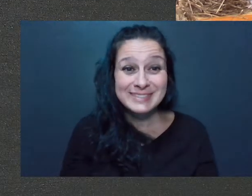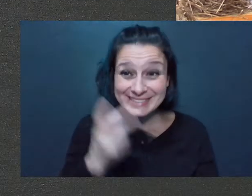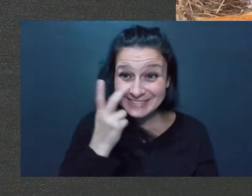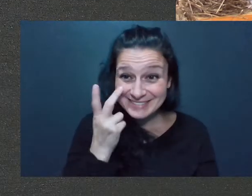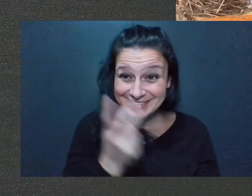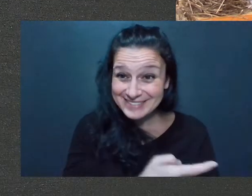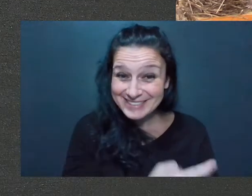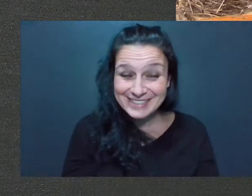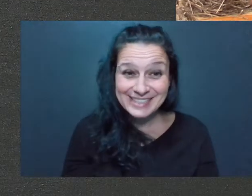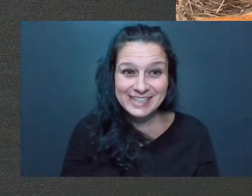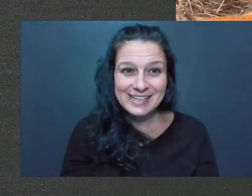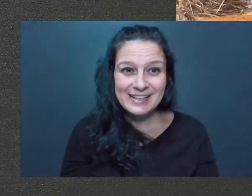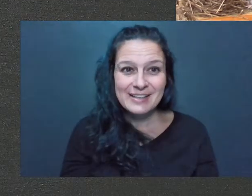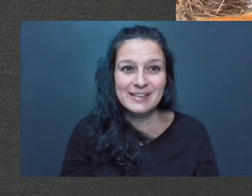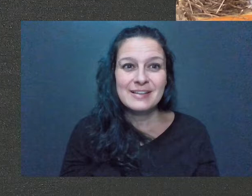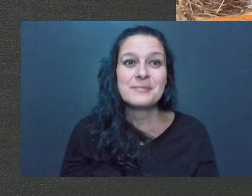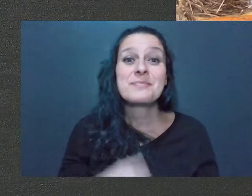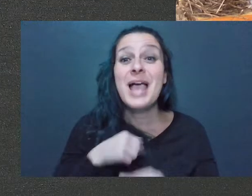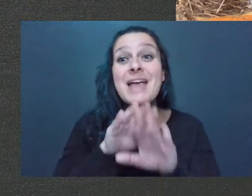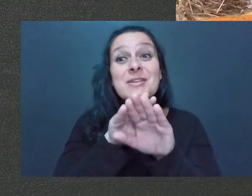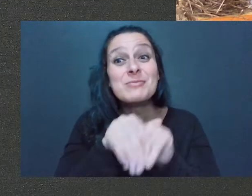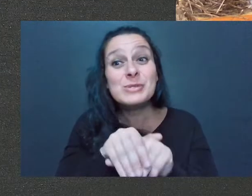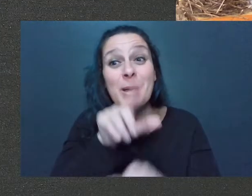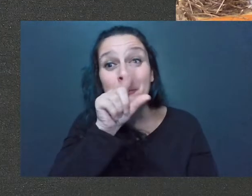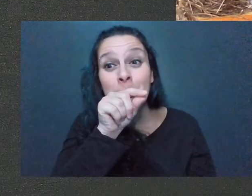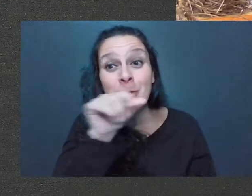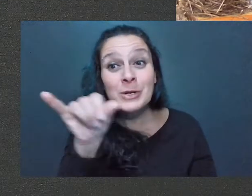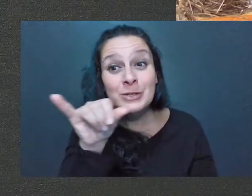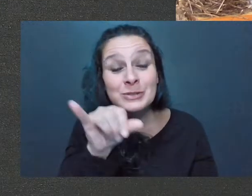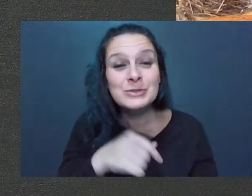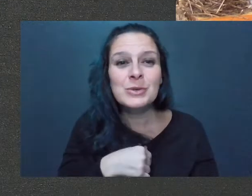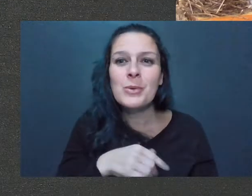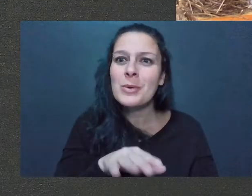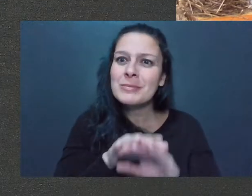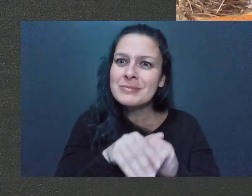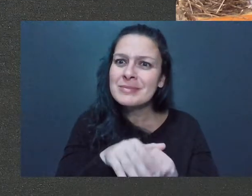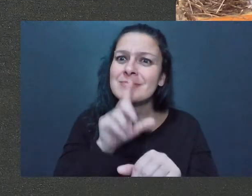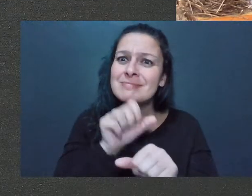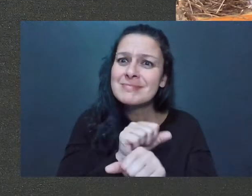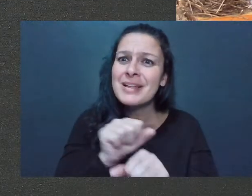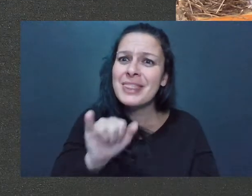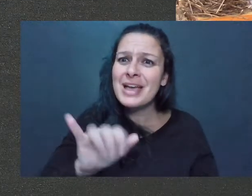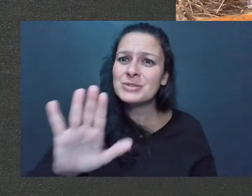Do you see it? And I even have a pretend bird and we can pretend like this is her home.